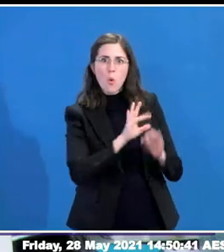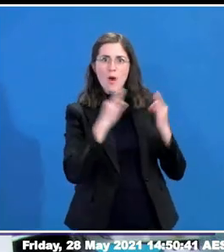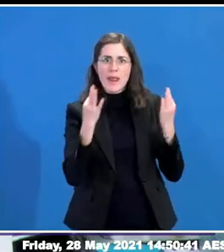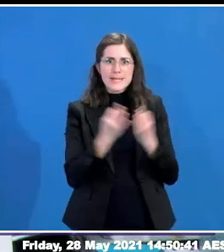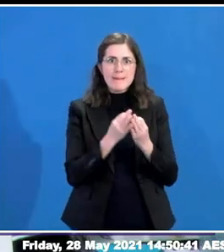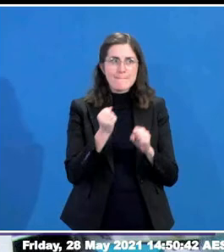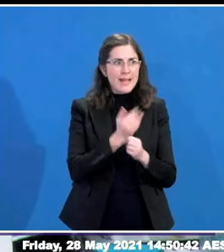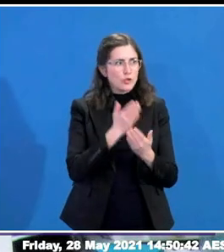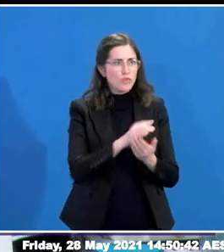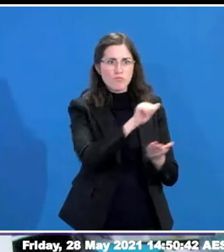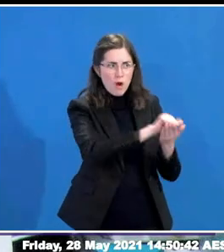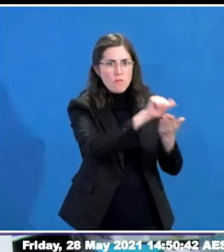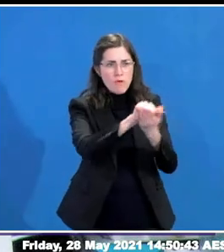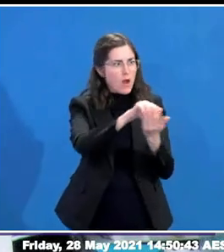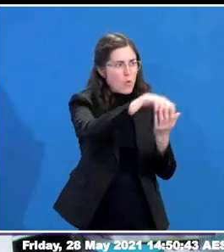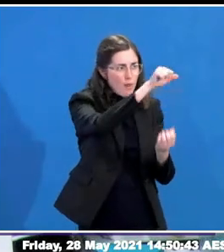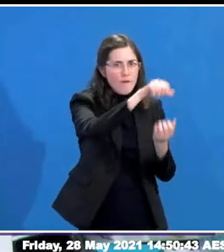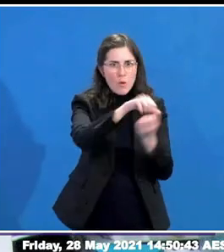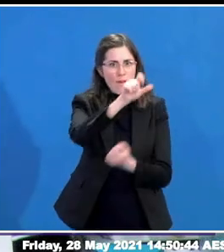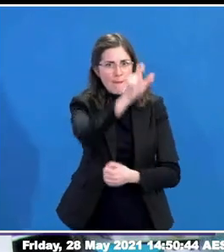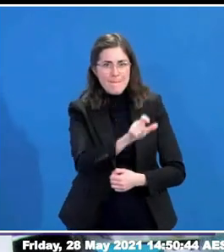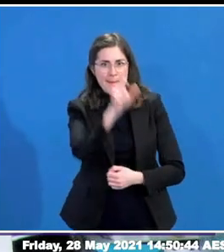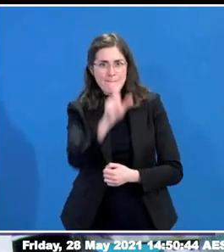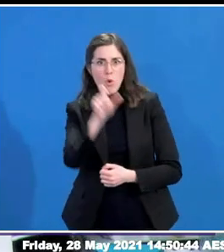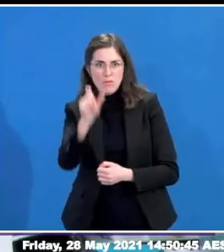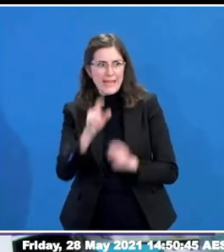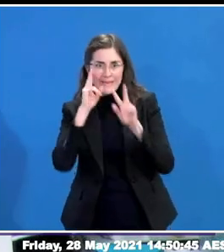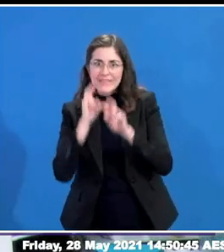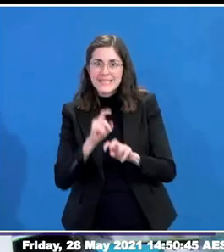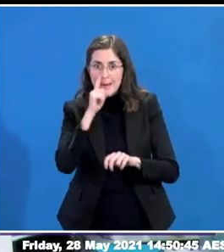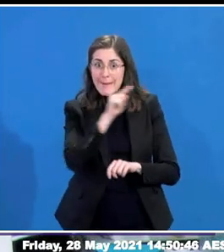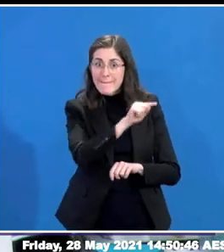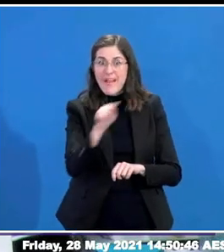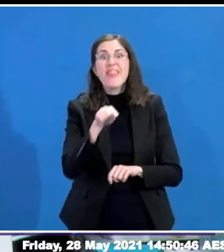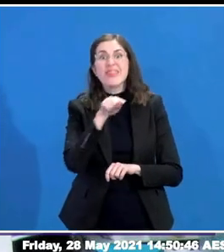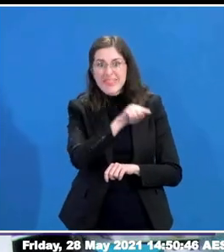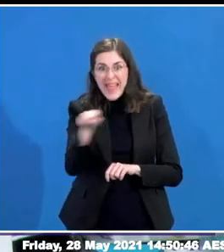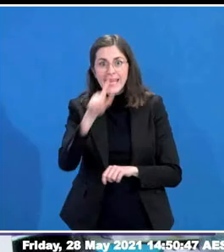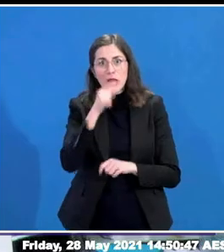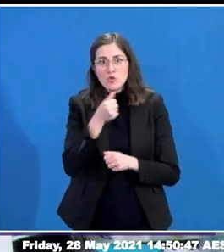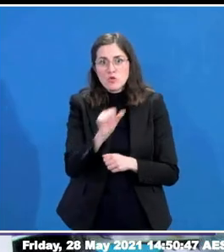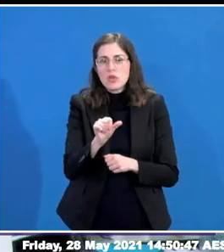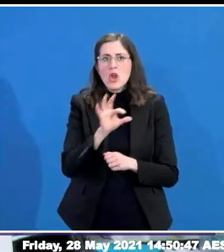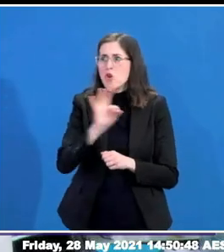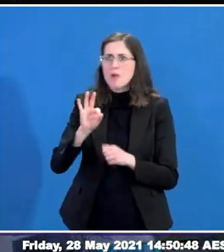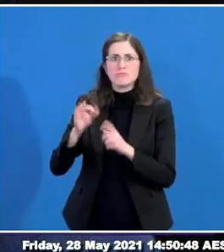investigation is required, a selection is made from that panel but not by the service provider itself?